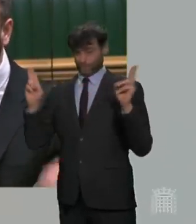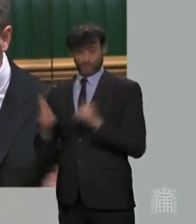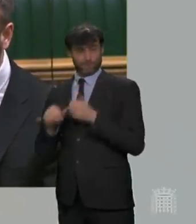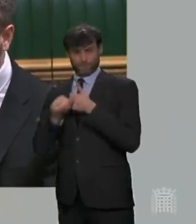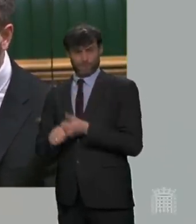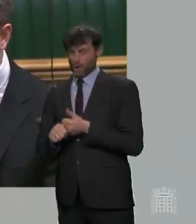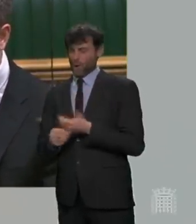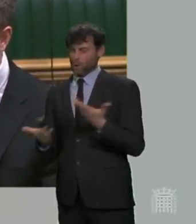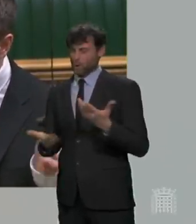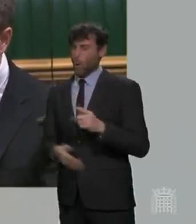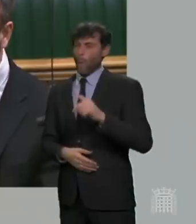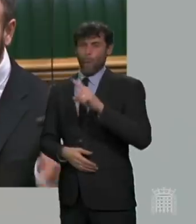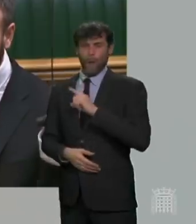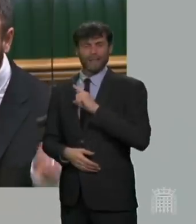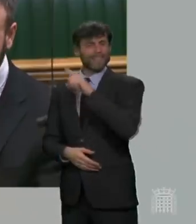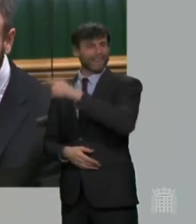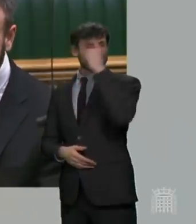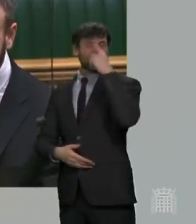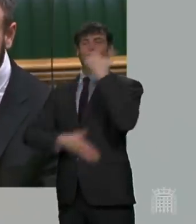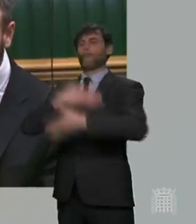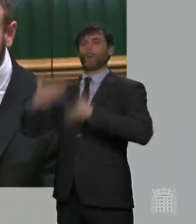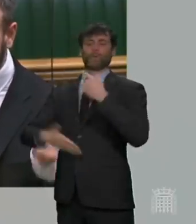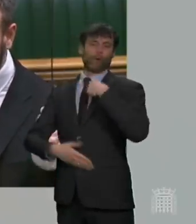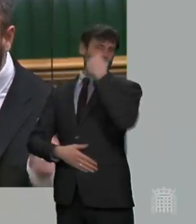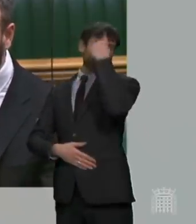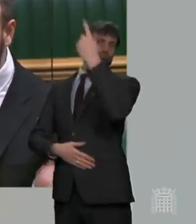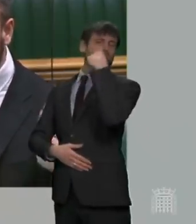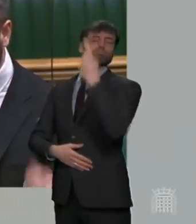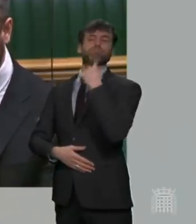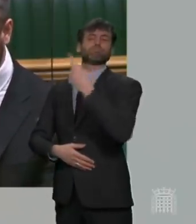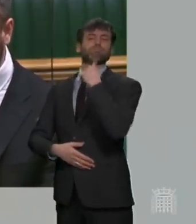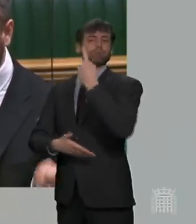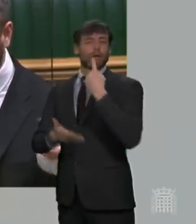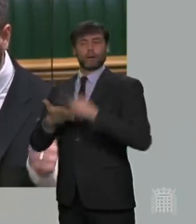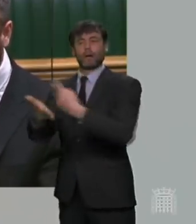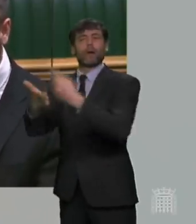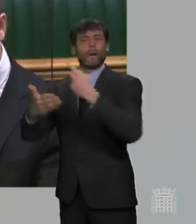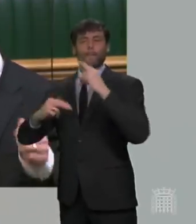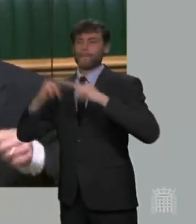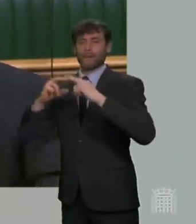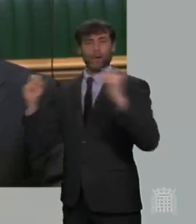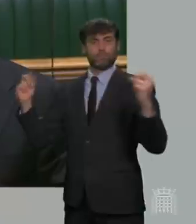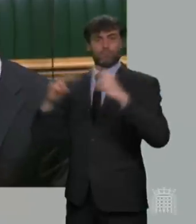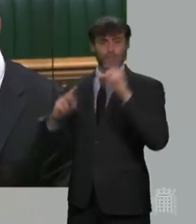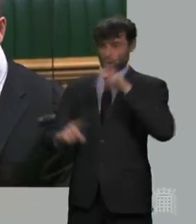democratically elected people of Northern Ireland to impose a bridge that goes through miles of